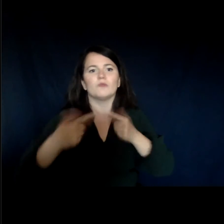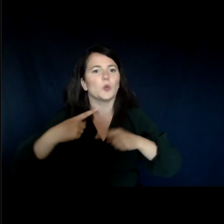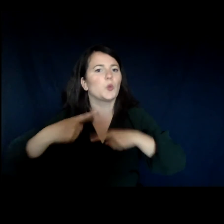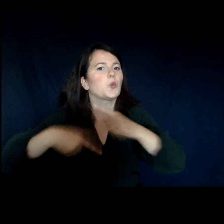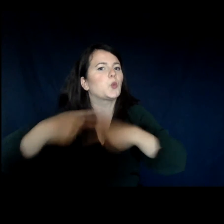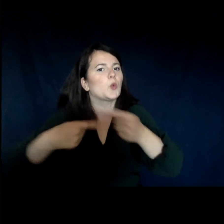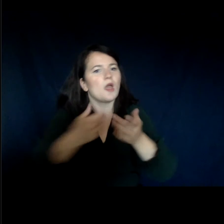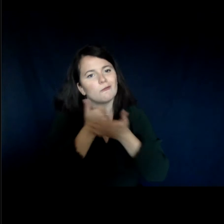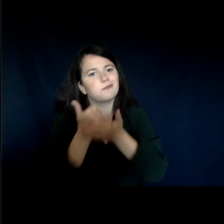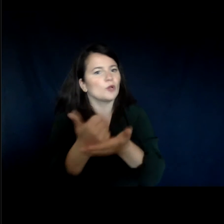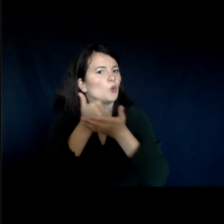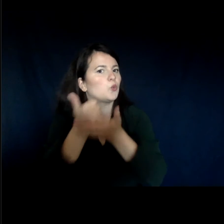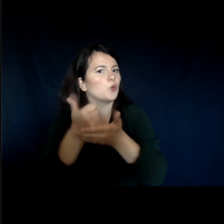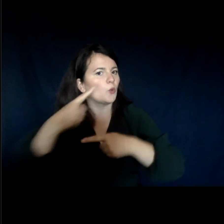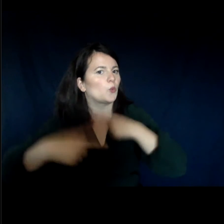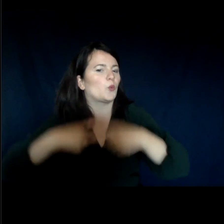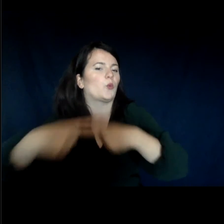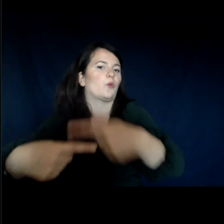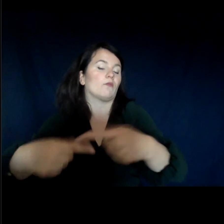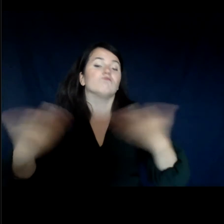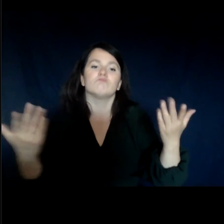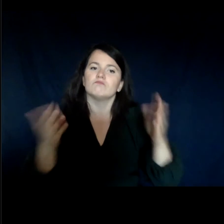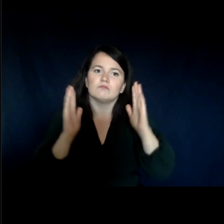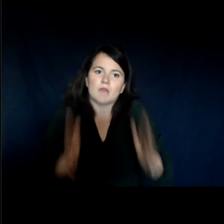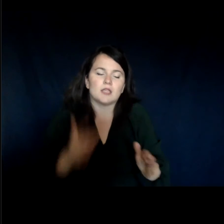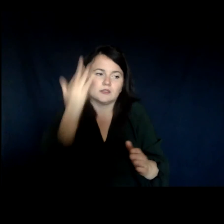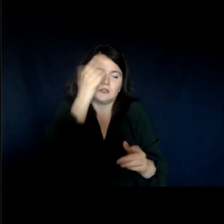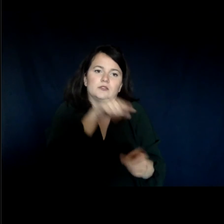What do we need in the long-term? We should indeed as rightly said